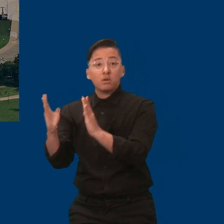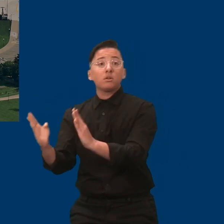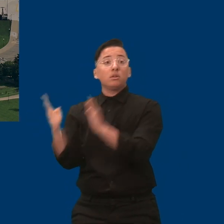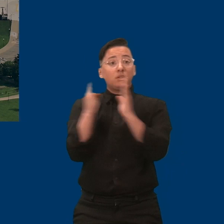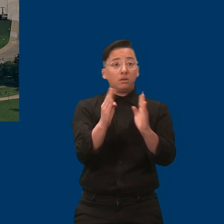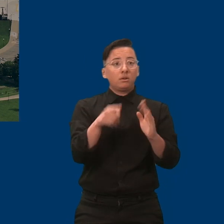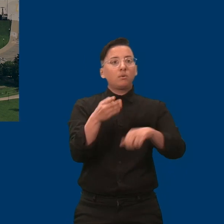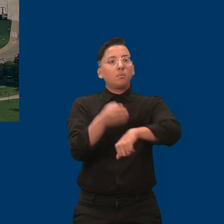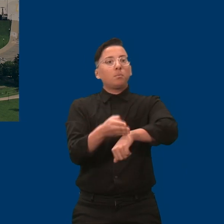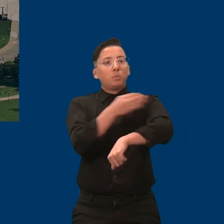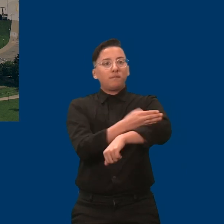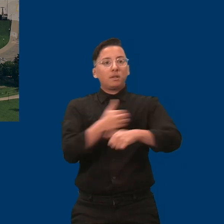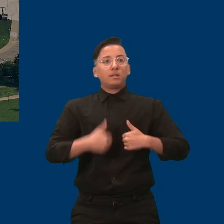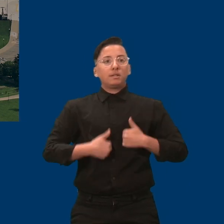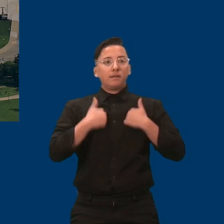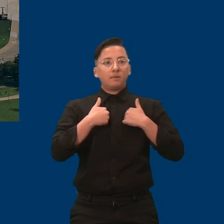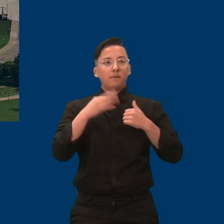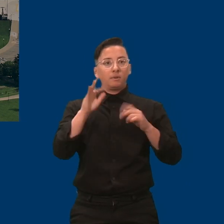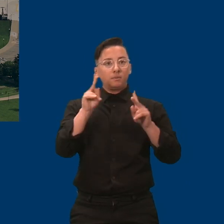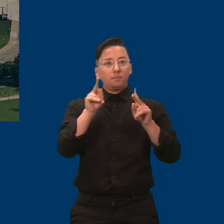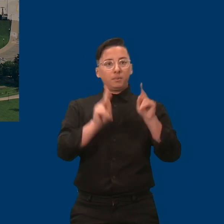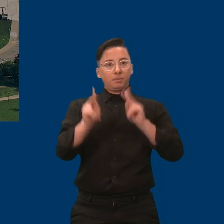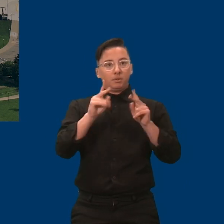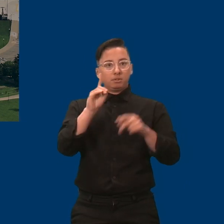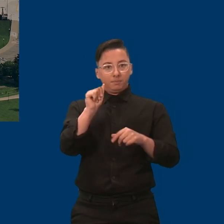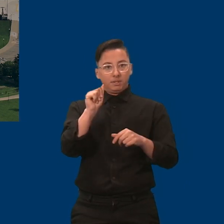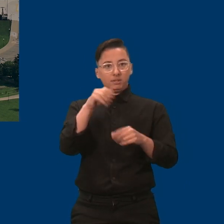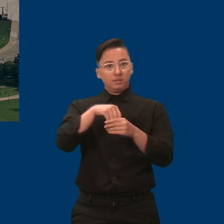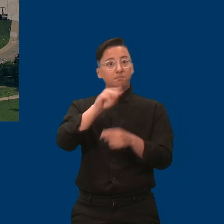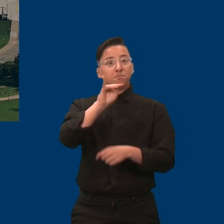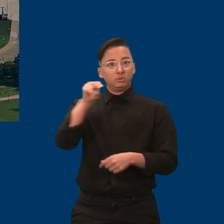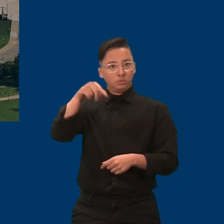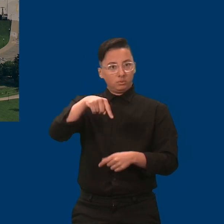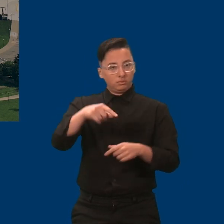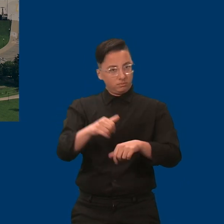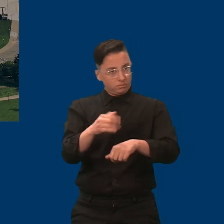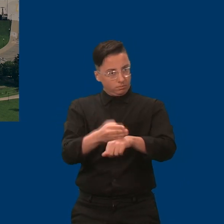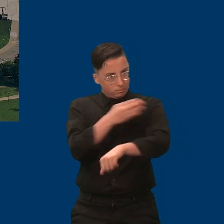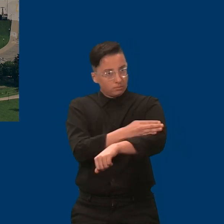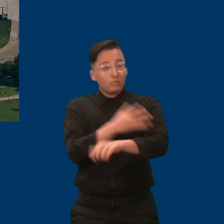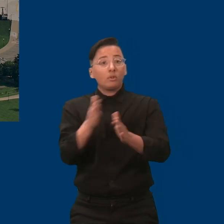And finally, pillar three is disability partner support.